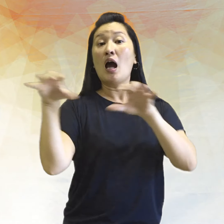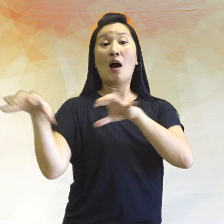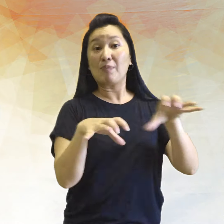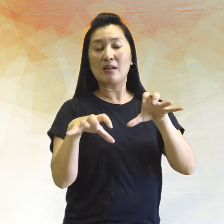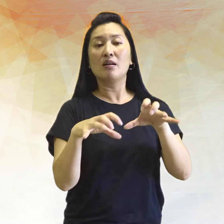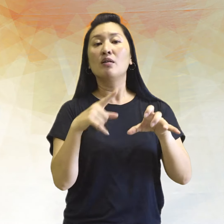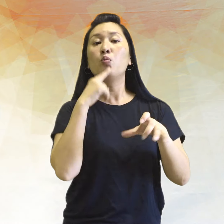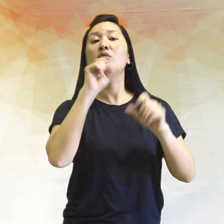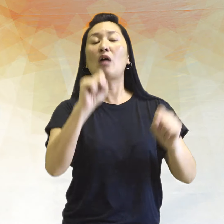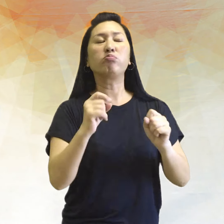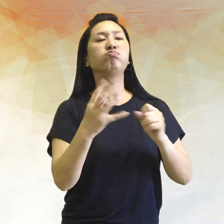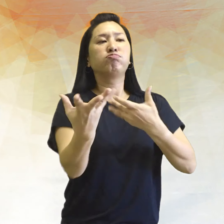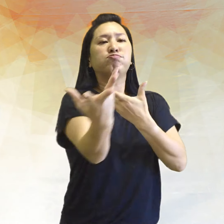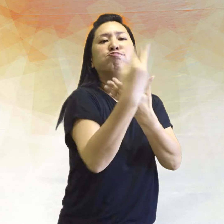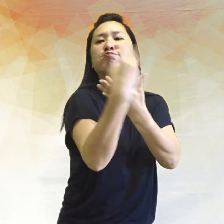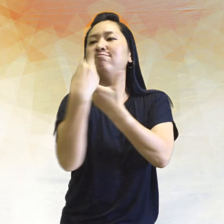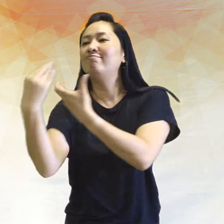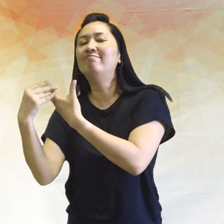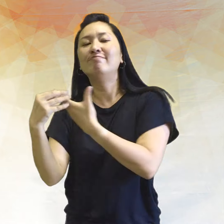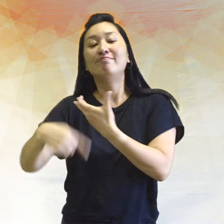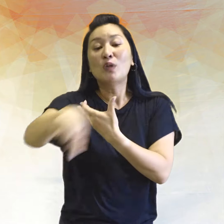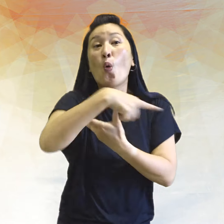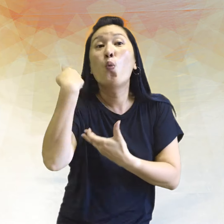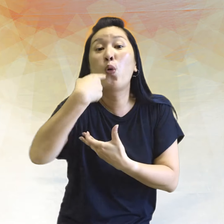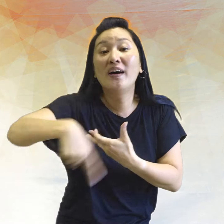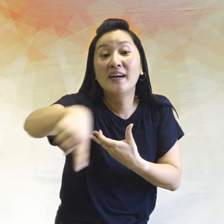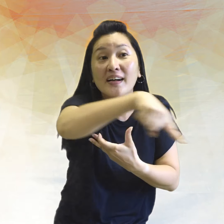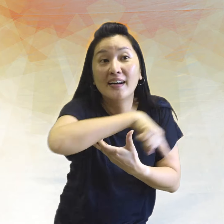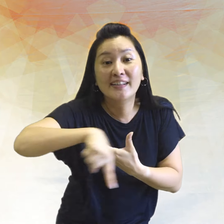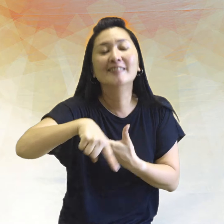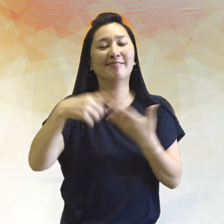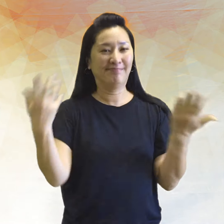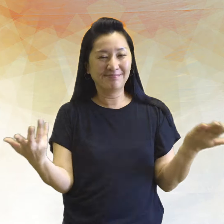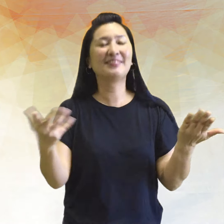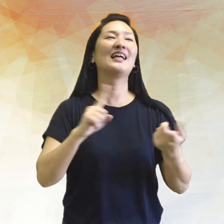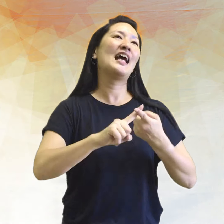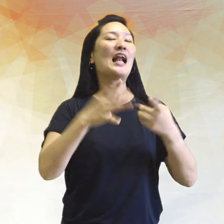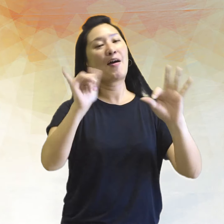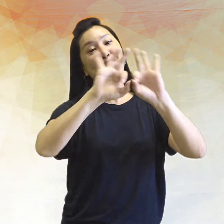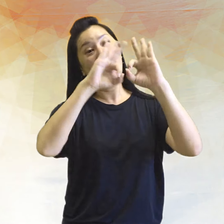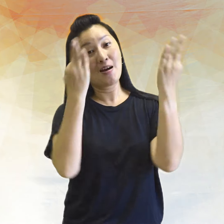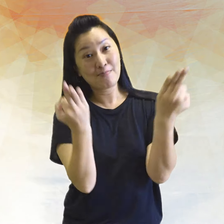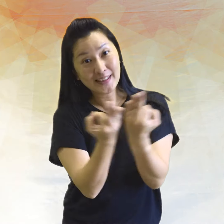These activities call for participation and involvements of various stakeholders